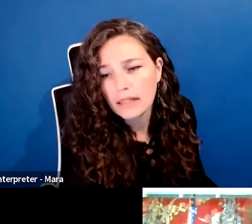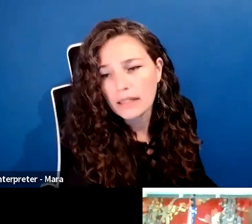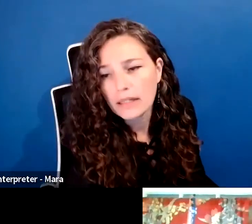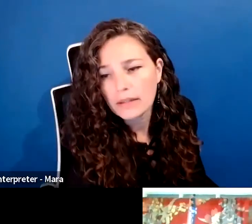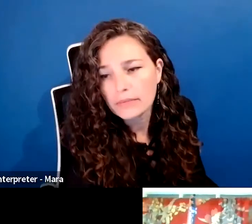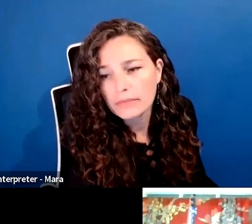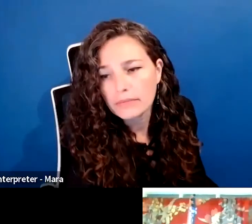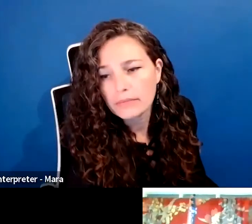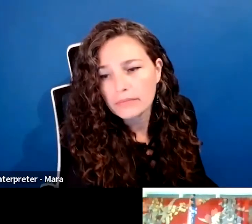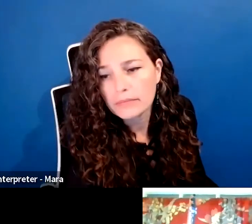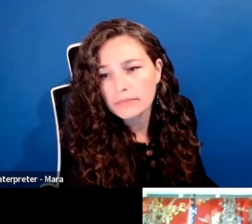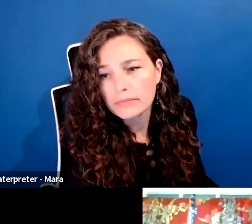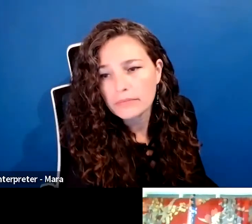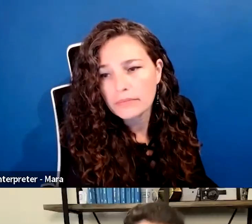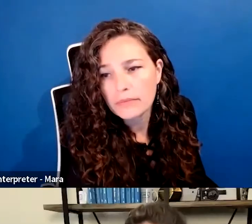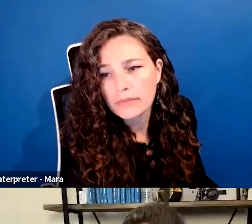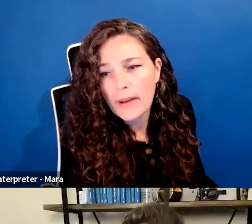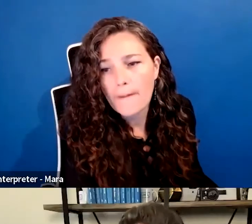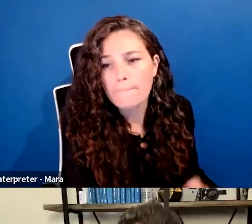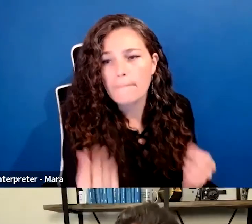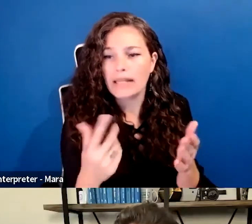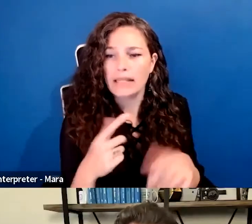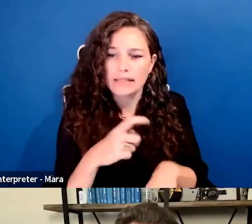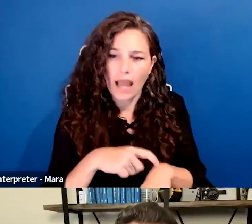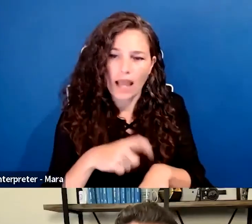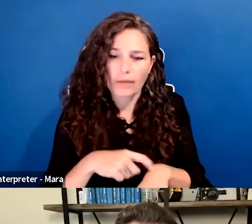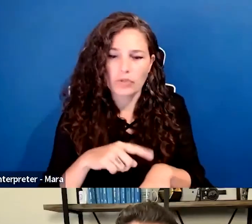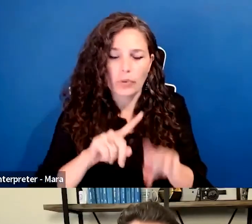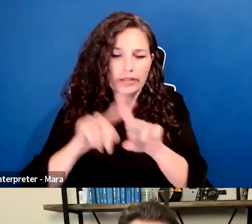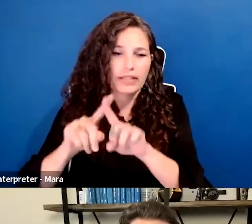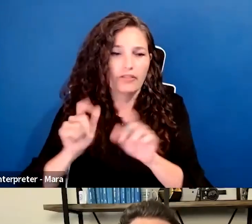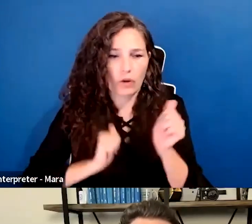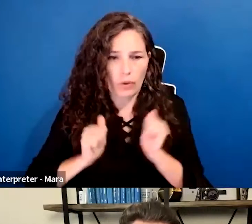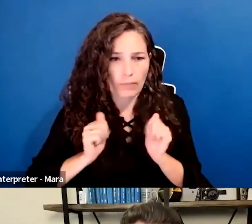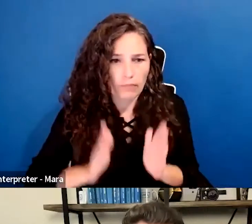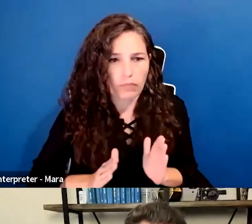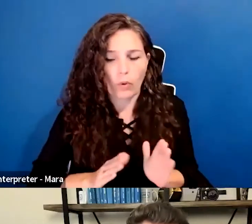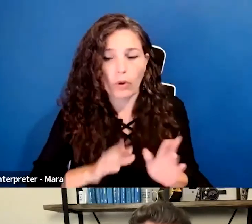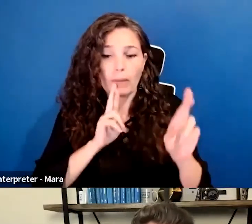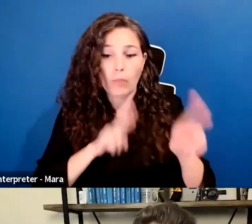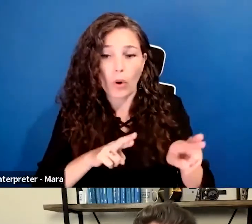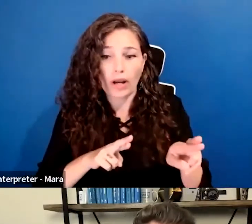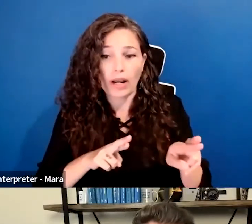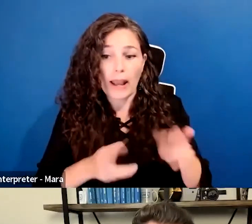or whomever will report, and it may be that there have been multiple reports